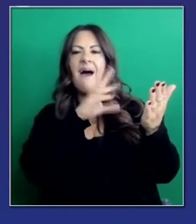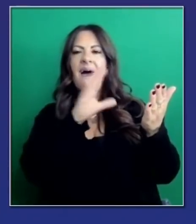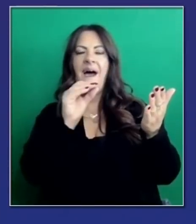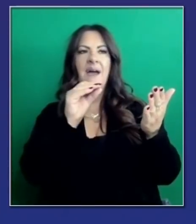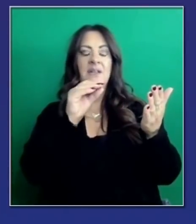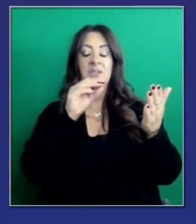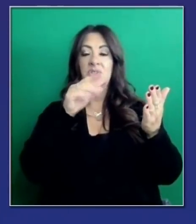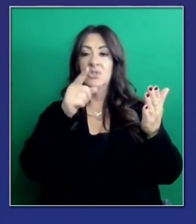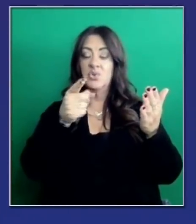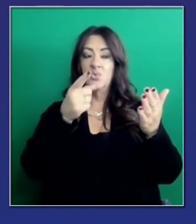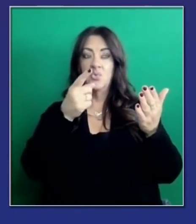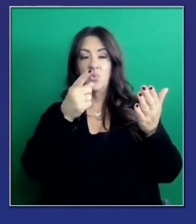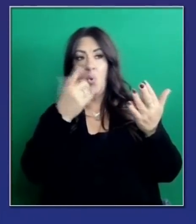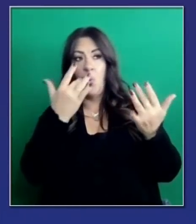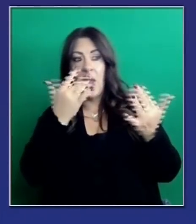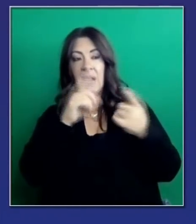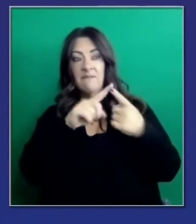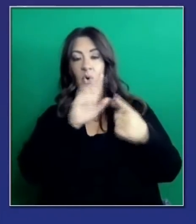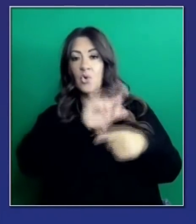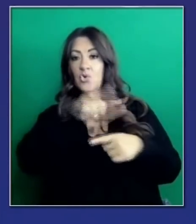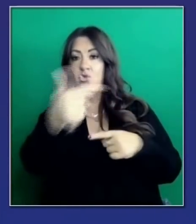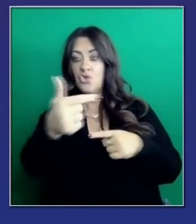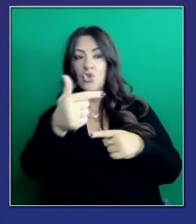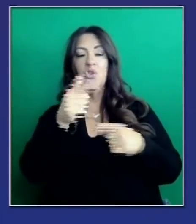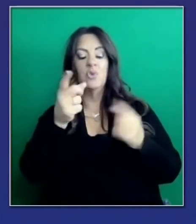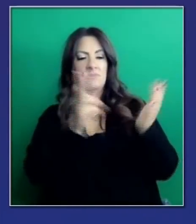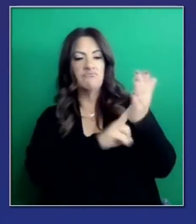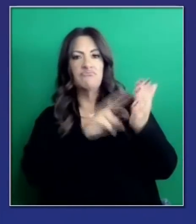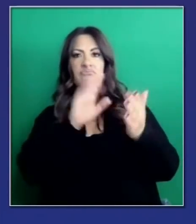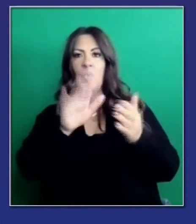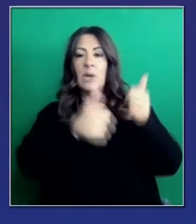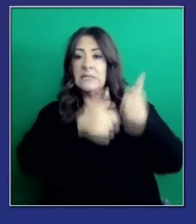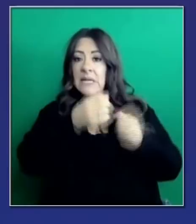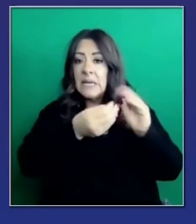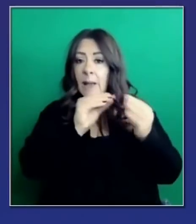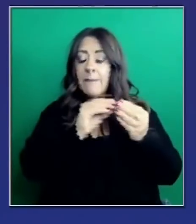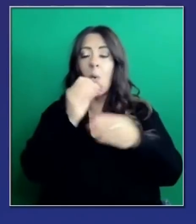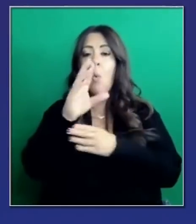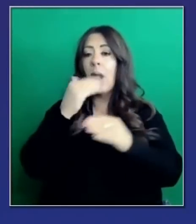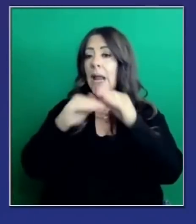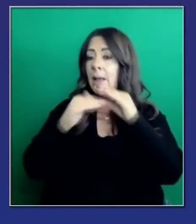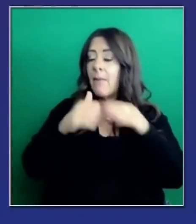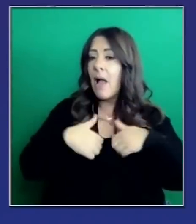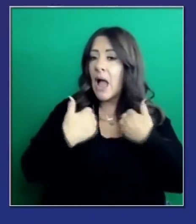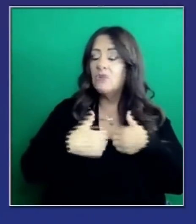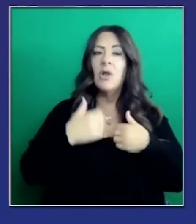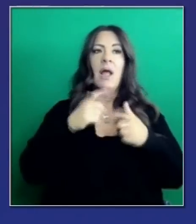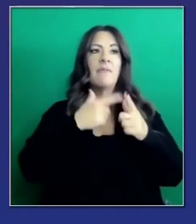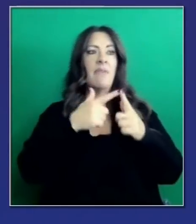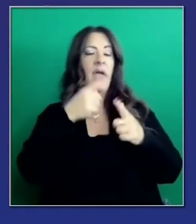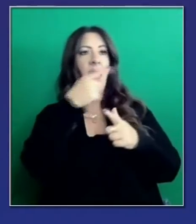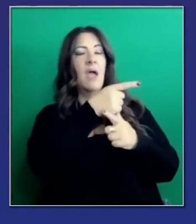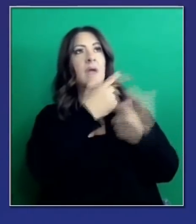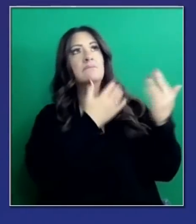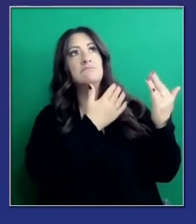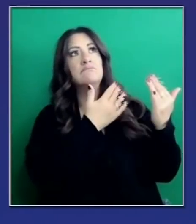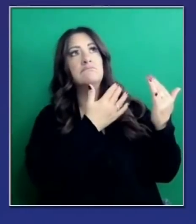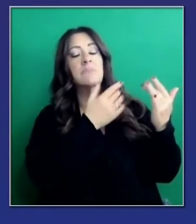WE WANT TO PROVIDE YOU THE APP, THE MY TURN PLATFORM. SIGN UP AND GET NOTIFIED VIA TEXT OR EMAIL WHEN IT IS YOUR